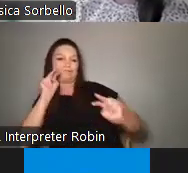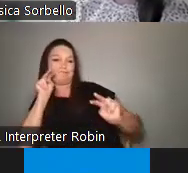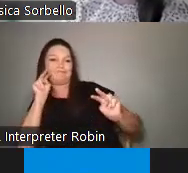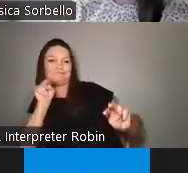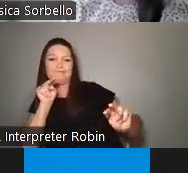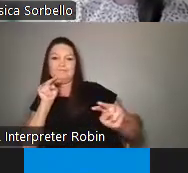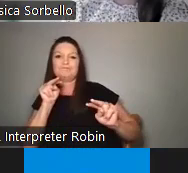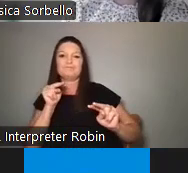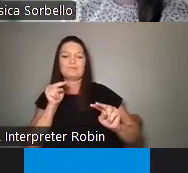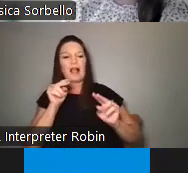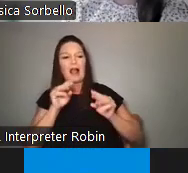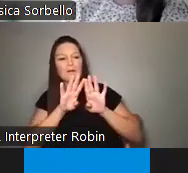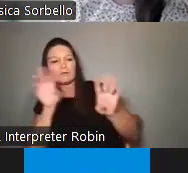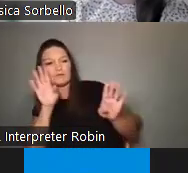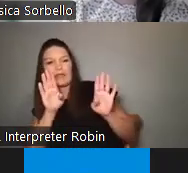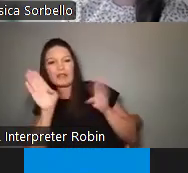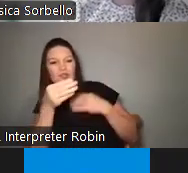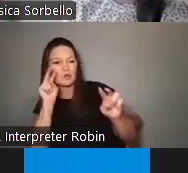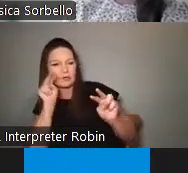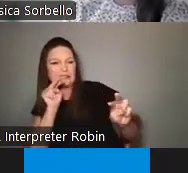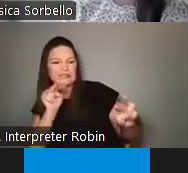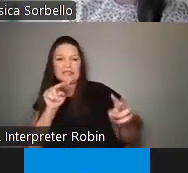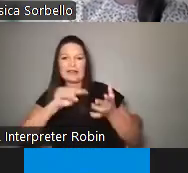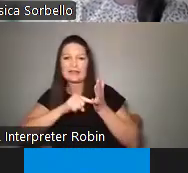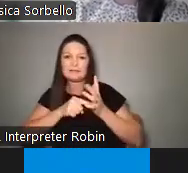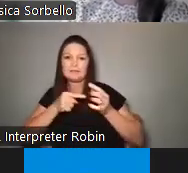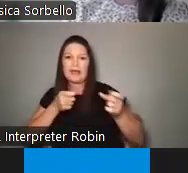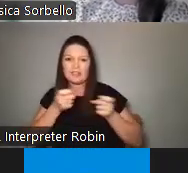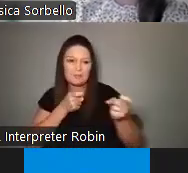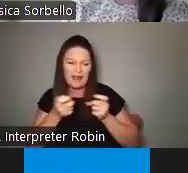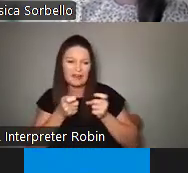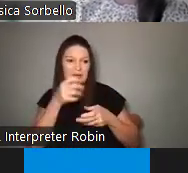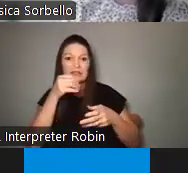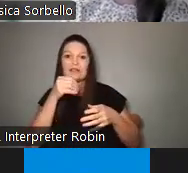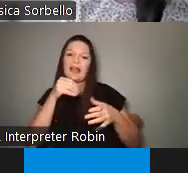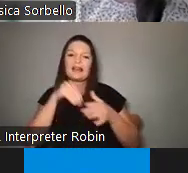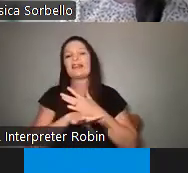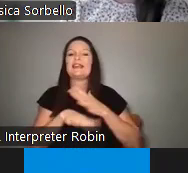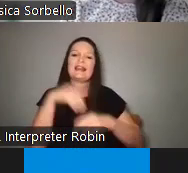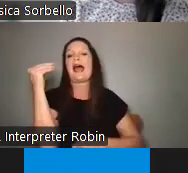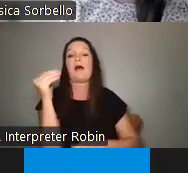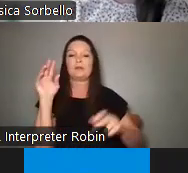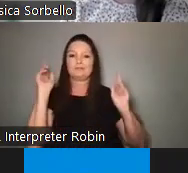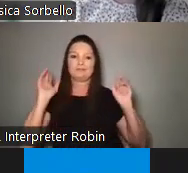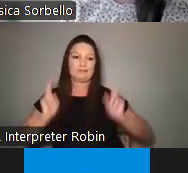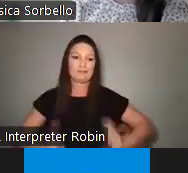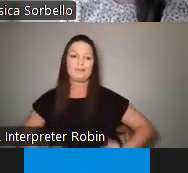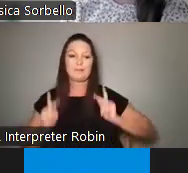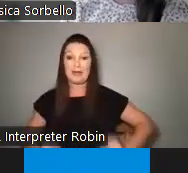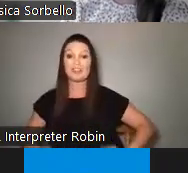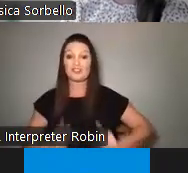in his pain management as an in patient and outpatient I appreciate your acknowledgement fentanyl is